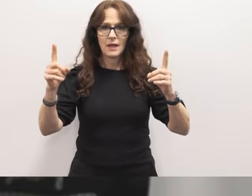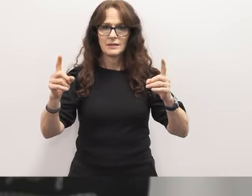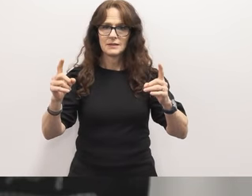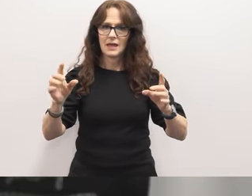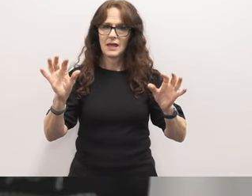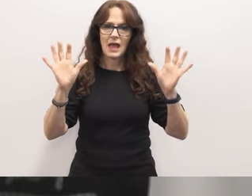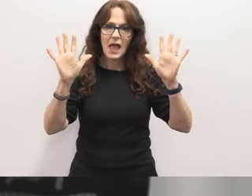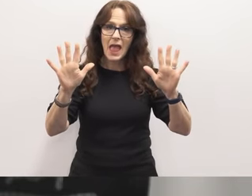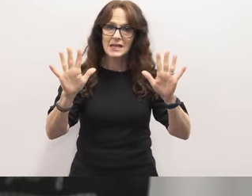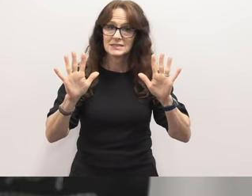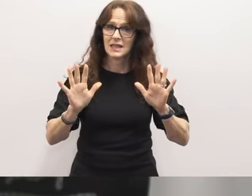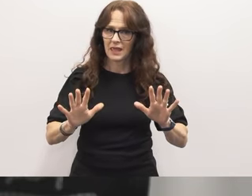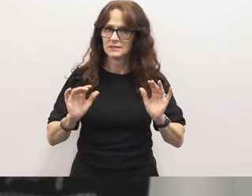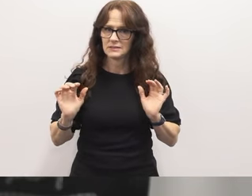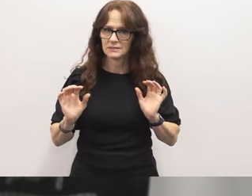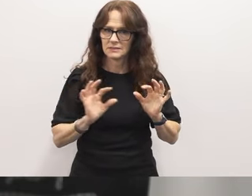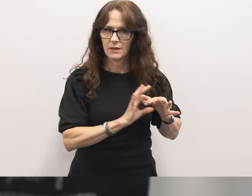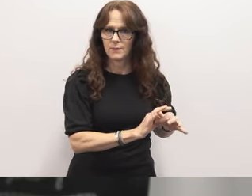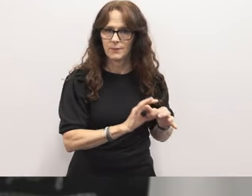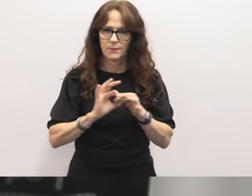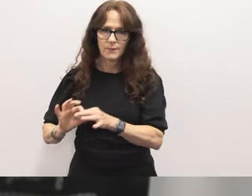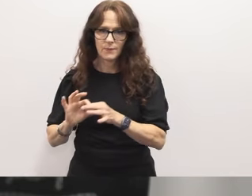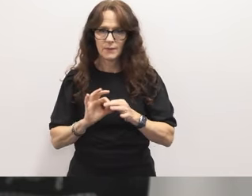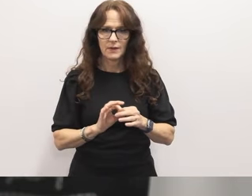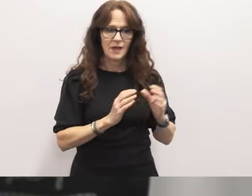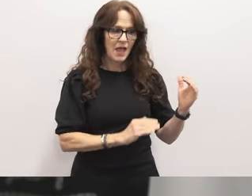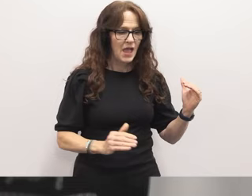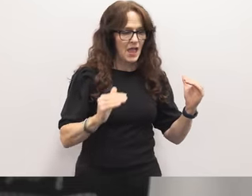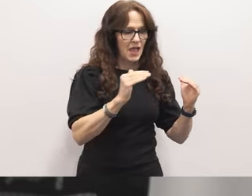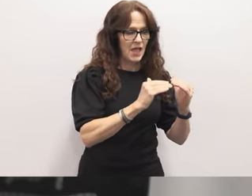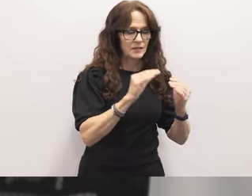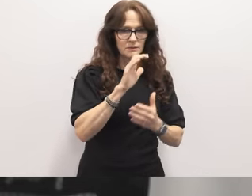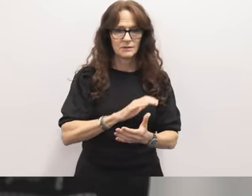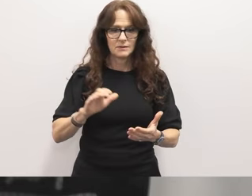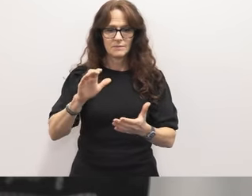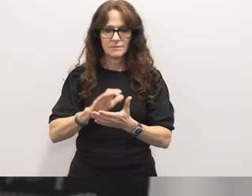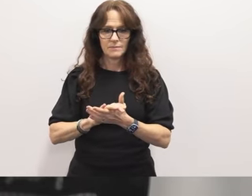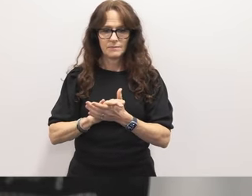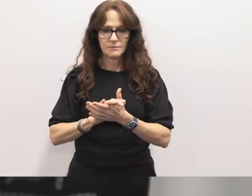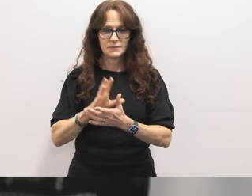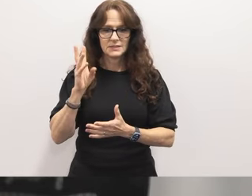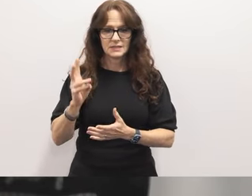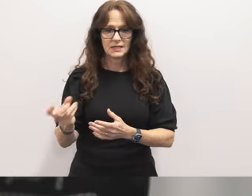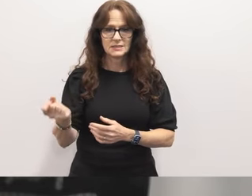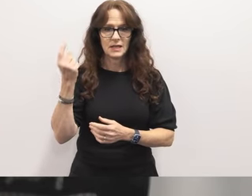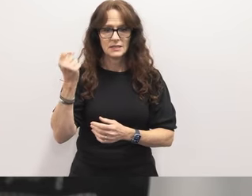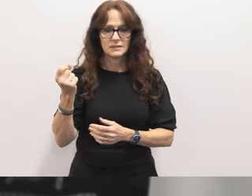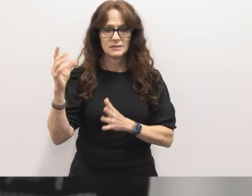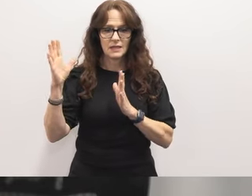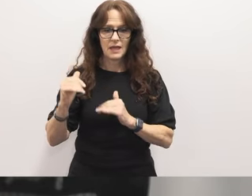Okay, so the document for equity is married to the six understandings and expectations